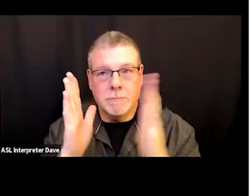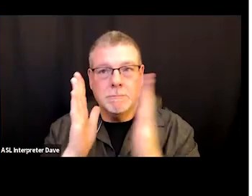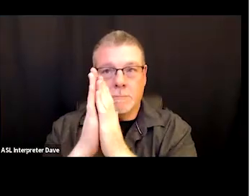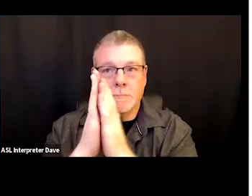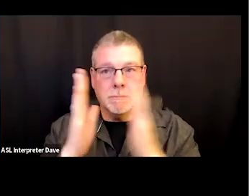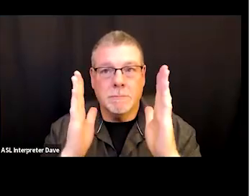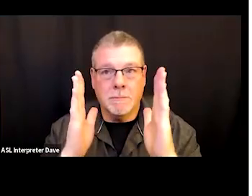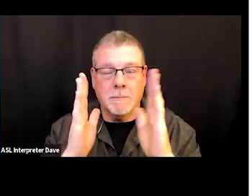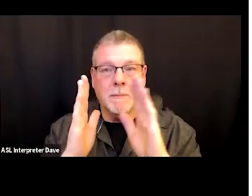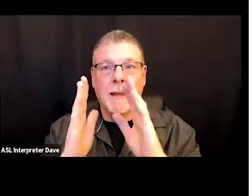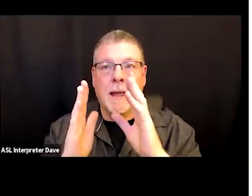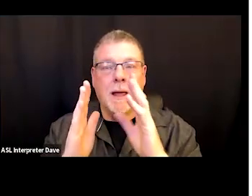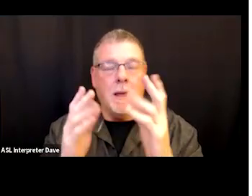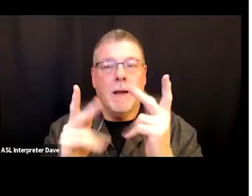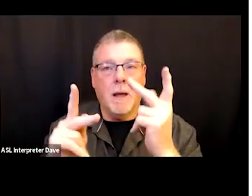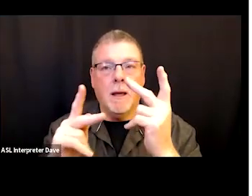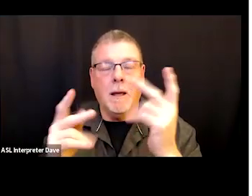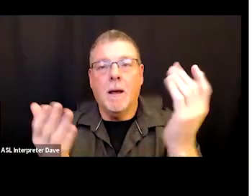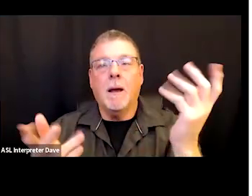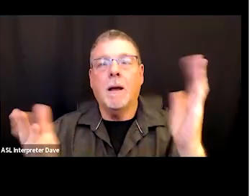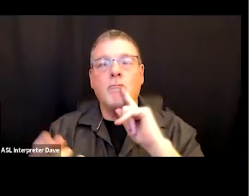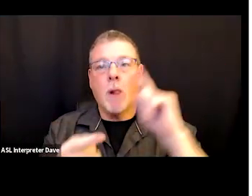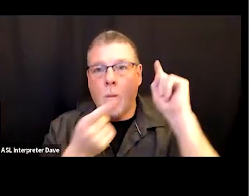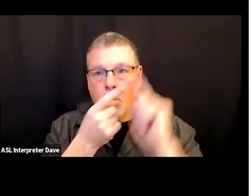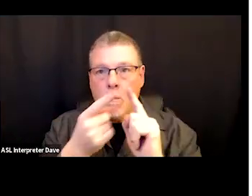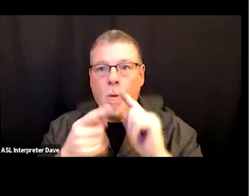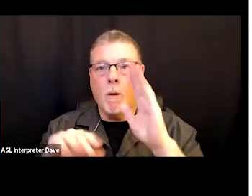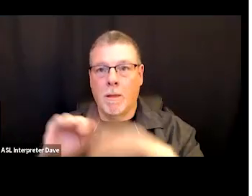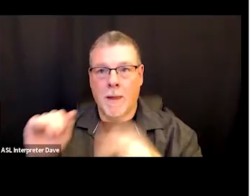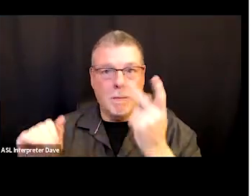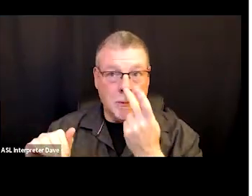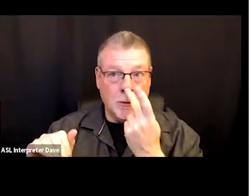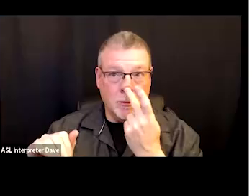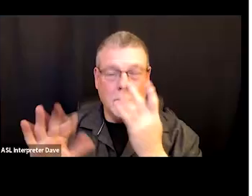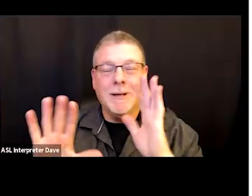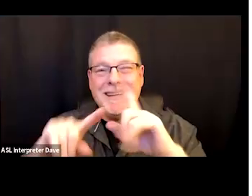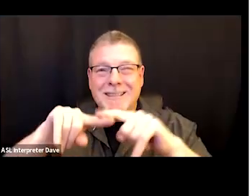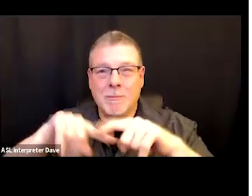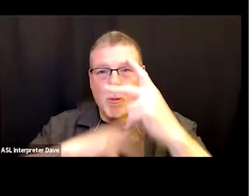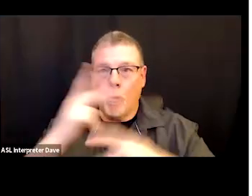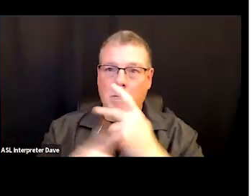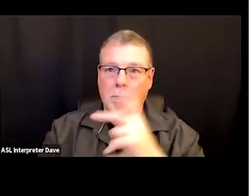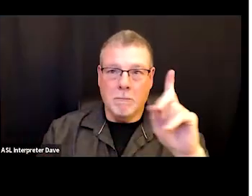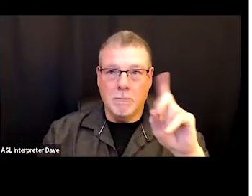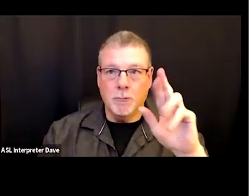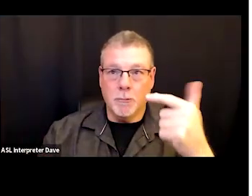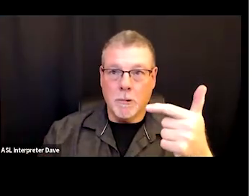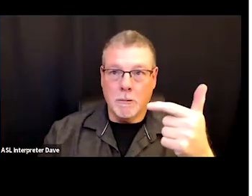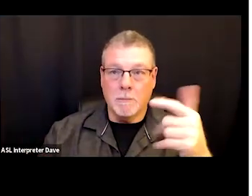and much shorter than urine depending on the drug. And so you just have to do more of it, you know?